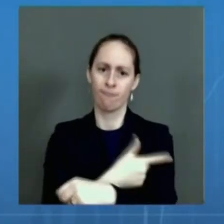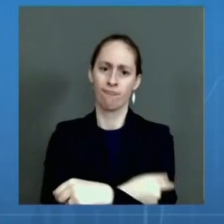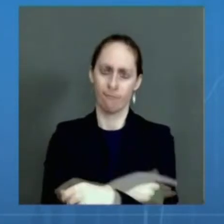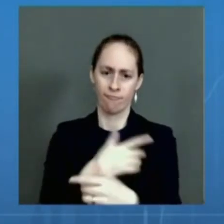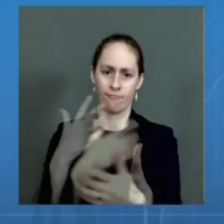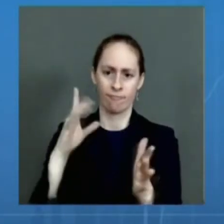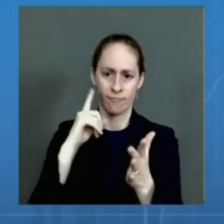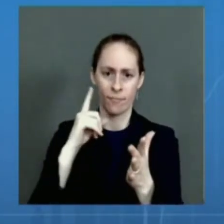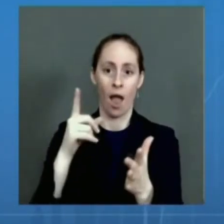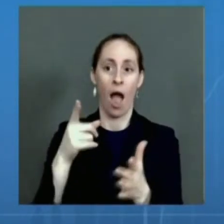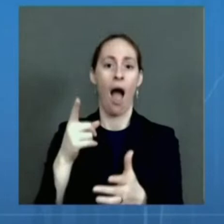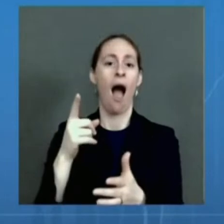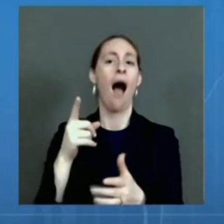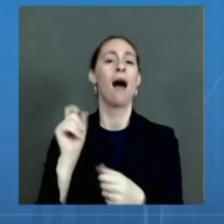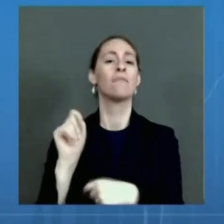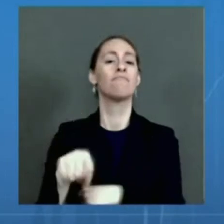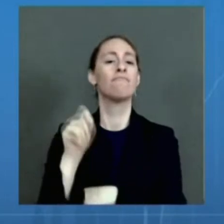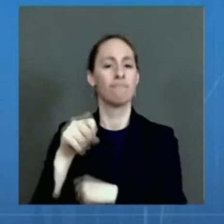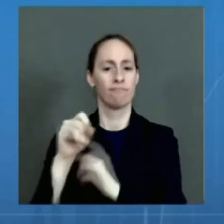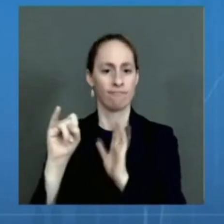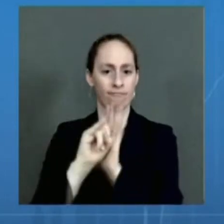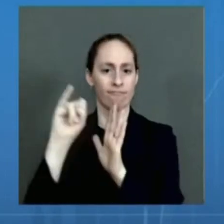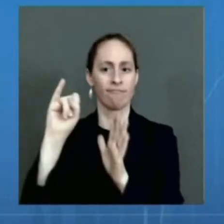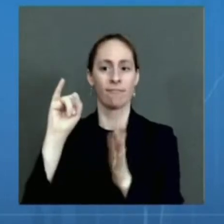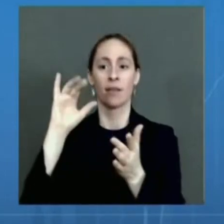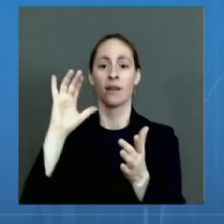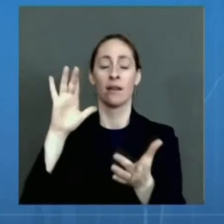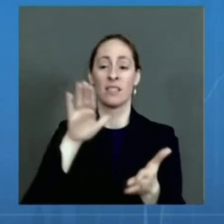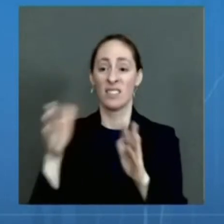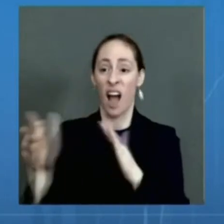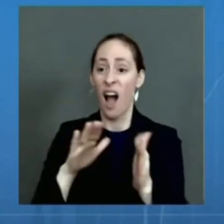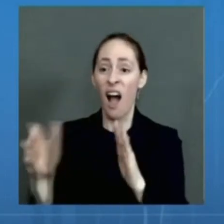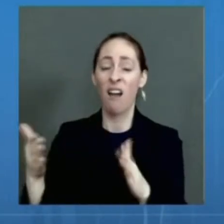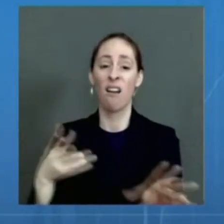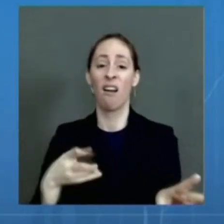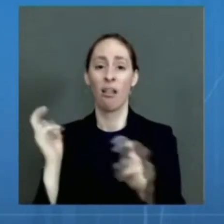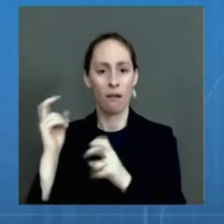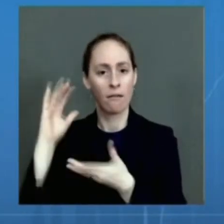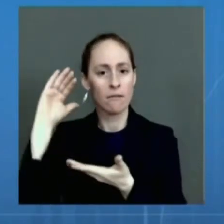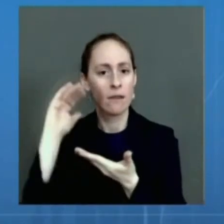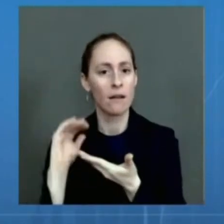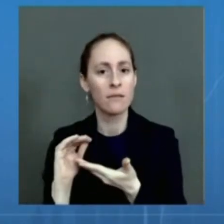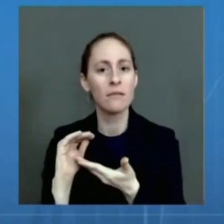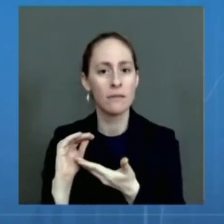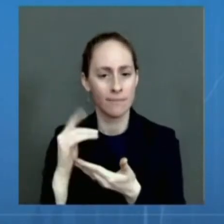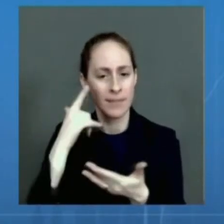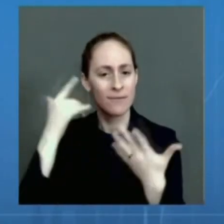THE PFIZER. THERE WAS A 90% LOWER MORTALITY DUE TO COVID-19 THAN PARTICIPANTS WHO DID NOT